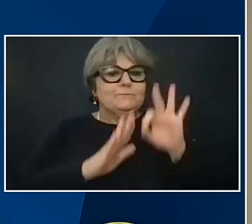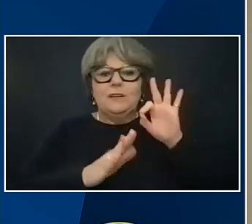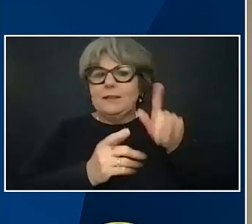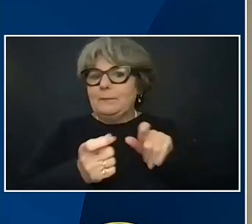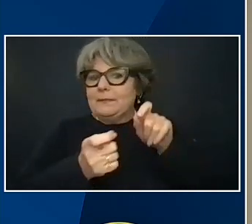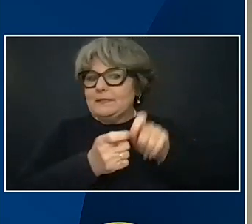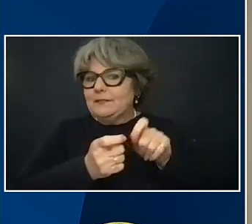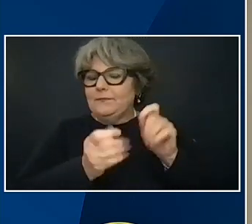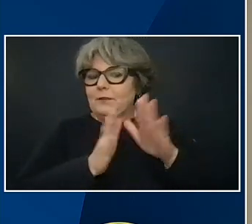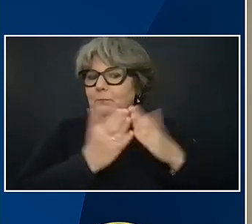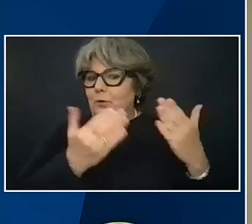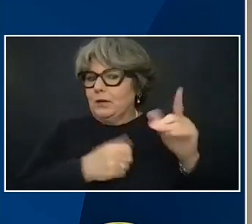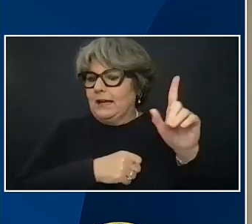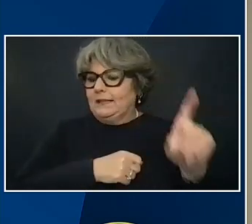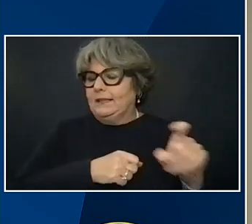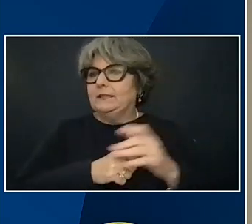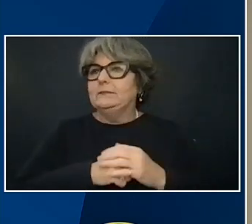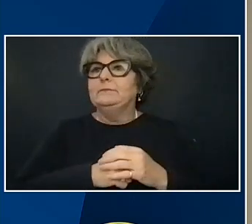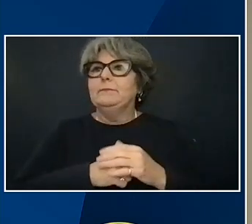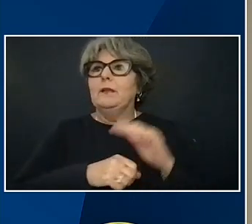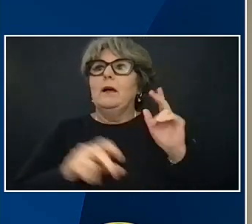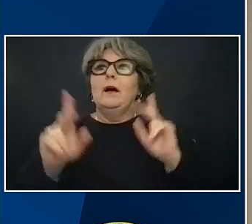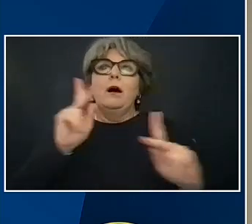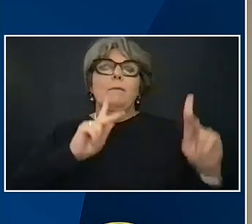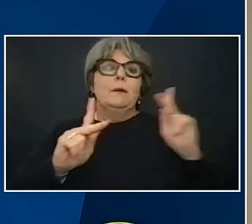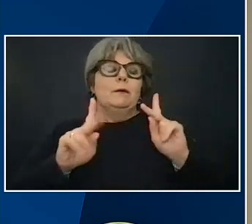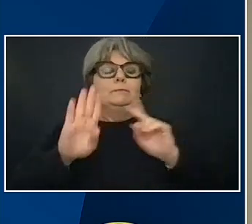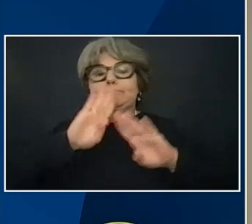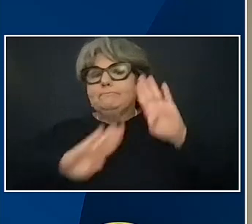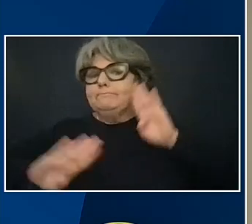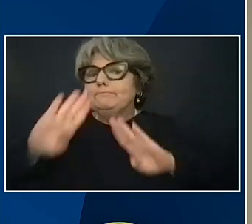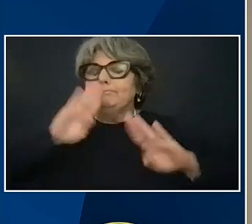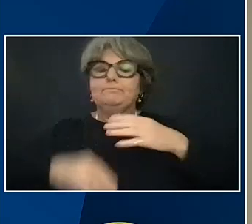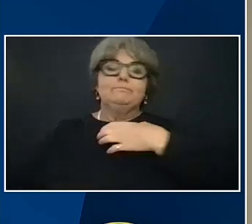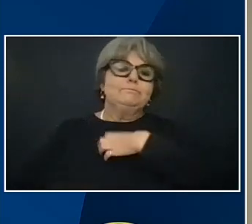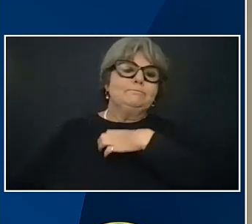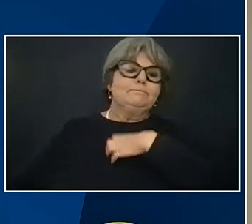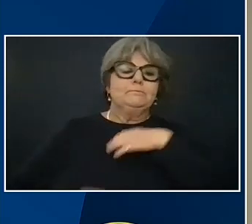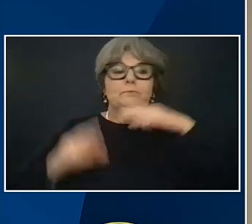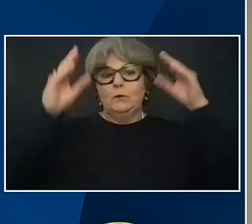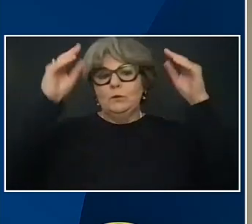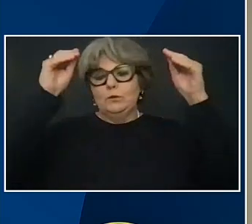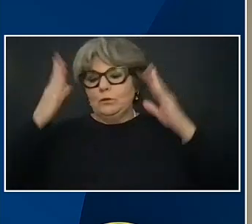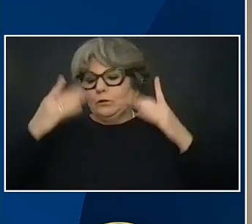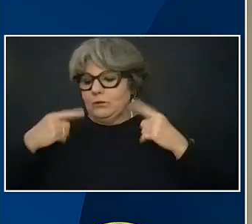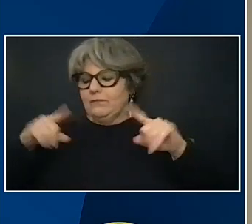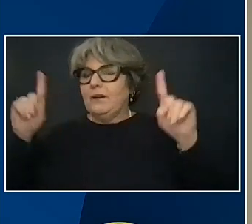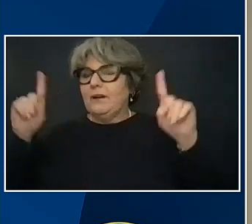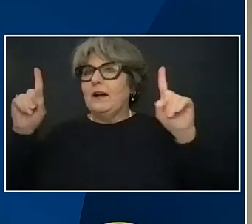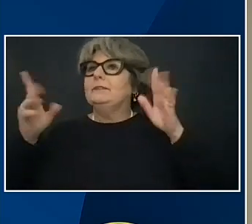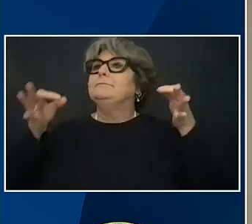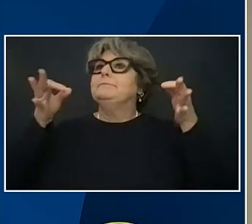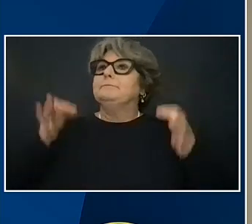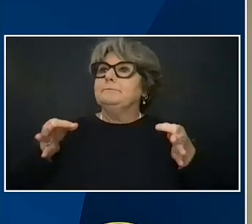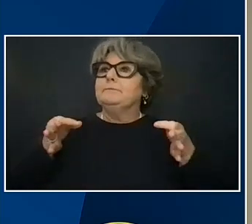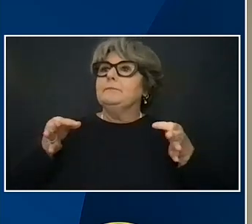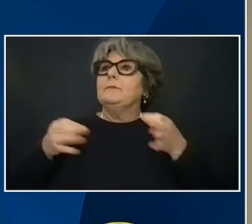I needed. Everyone in the class was so frustrated and was complaining to the instructor, so she finally decided to switch gears two weeks into the semester